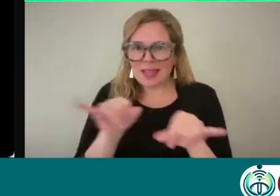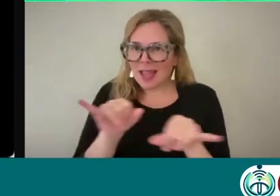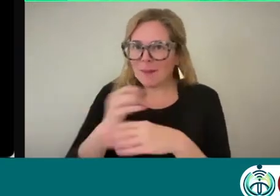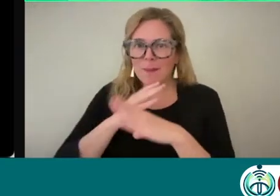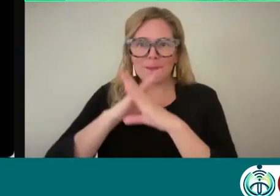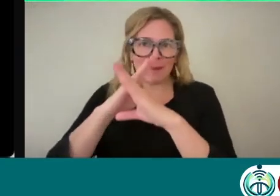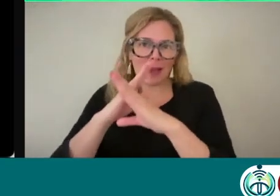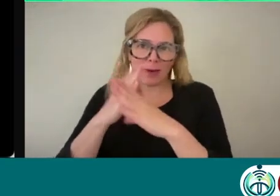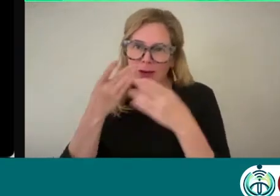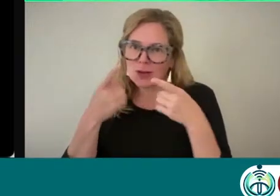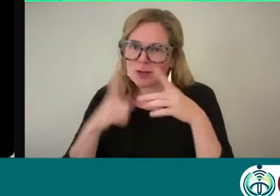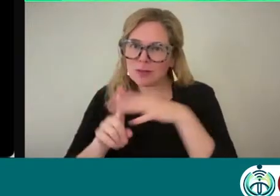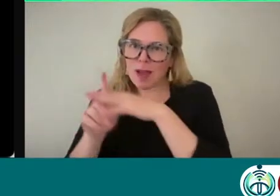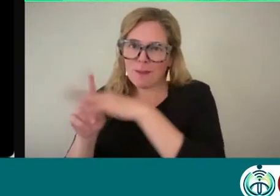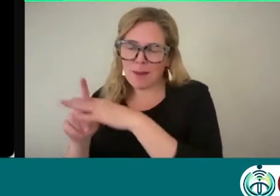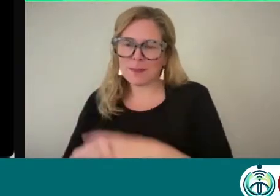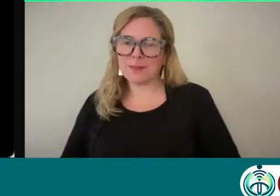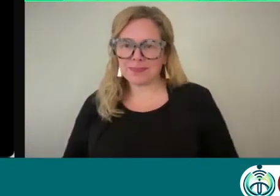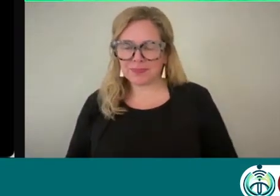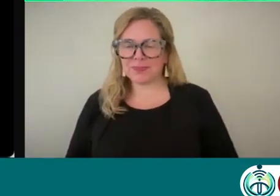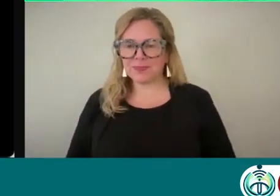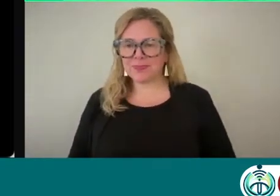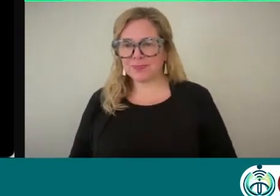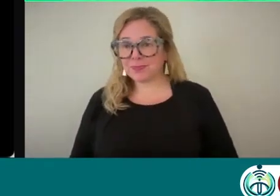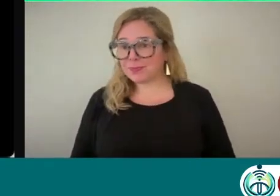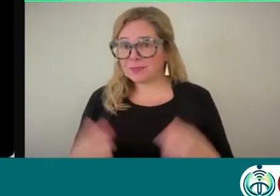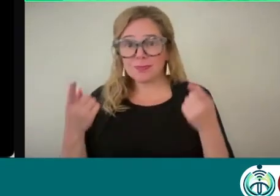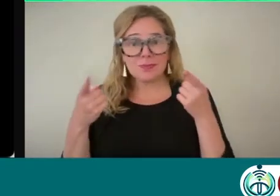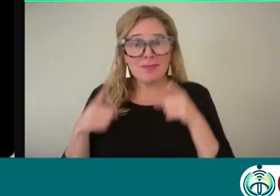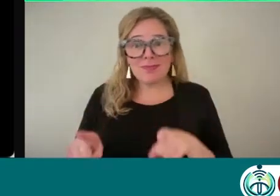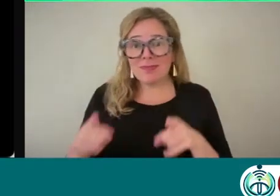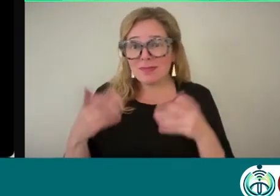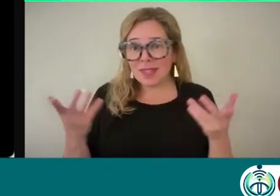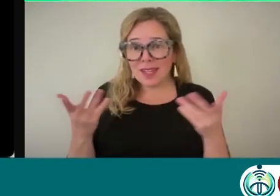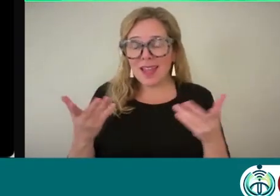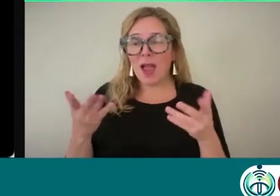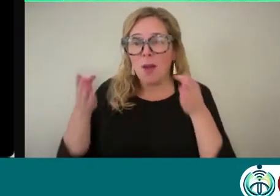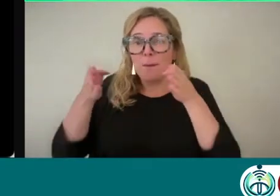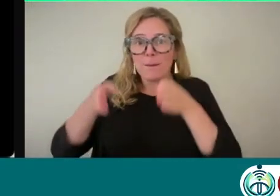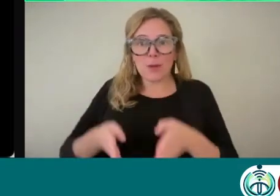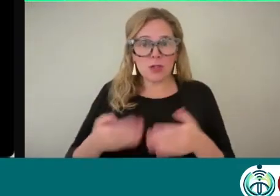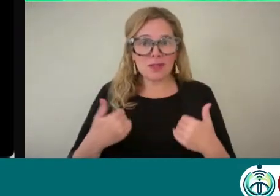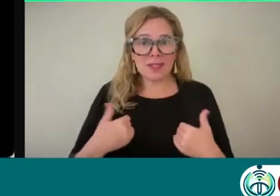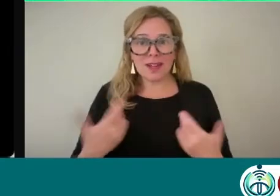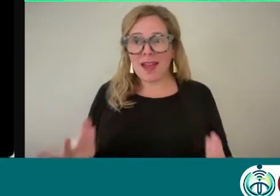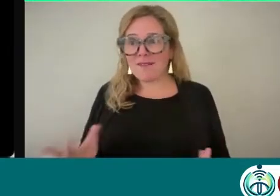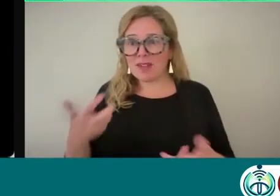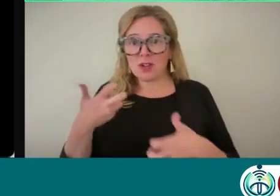of executive dysfunction. And oftentimes when someone is having a hard time and low on energy,